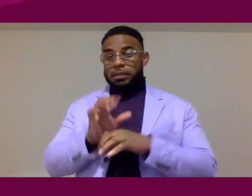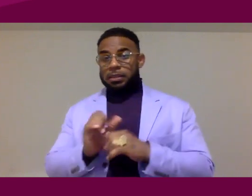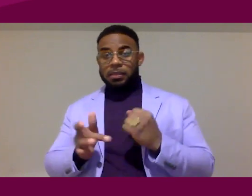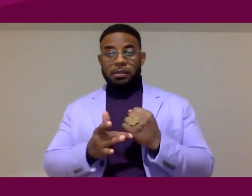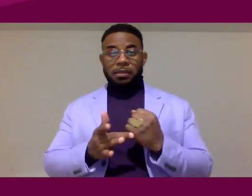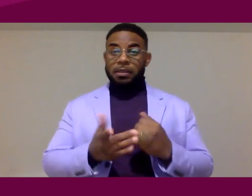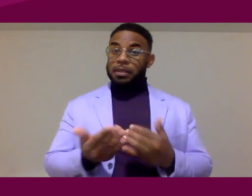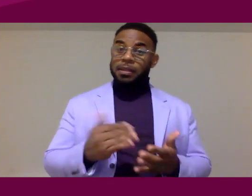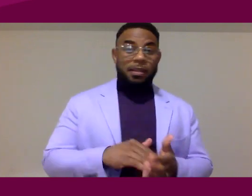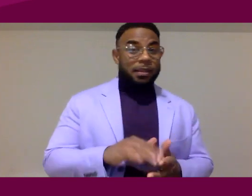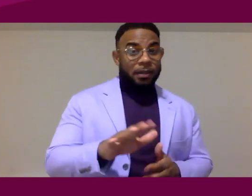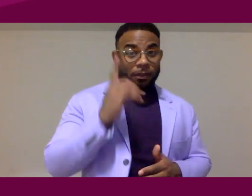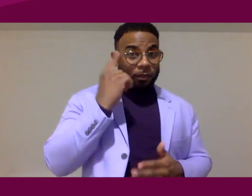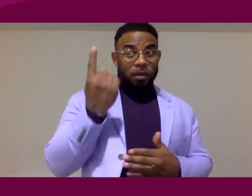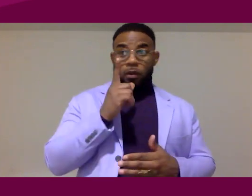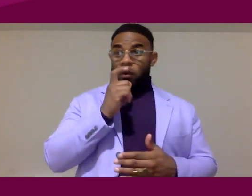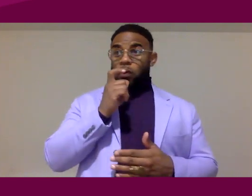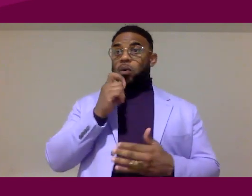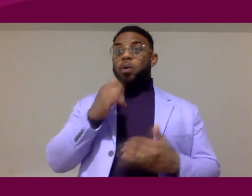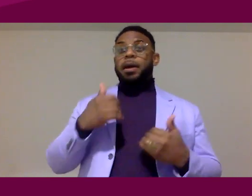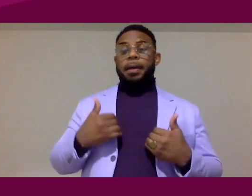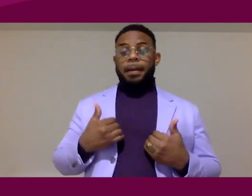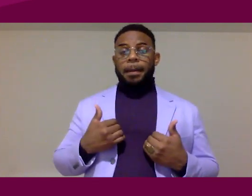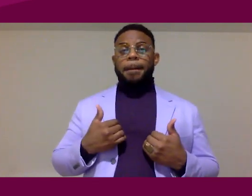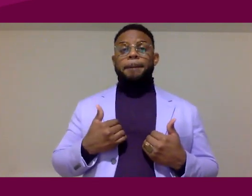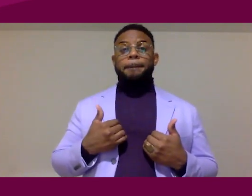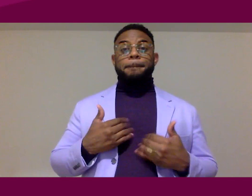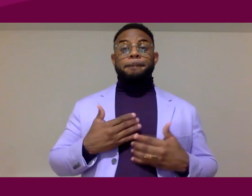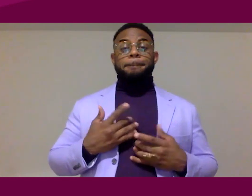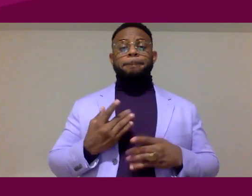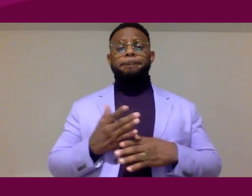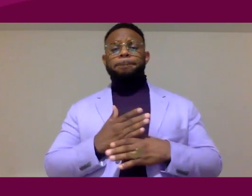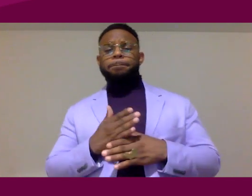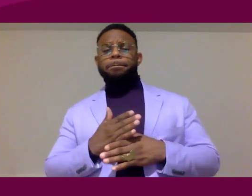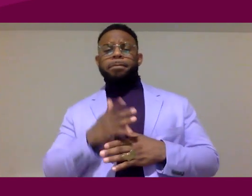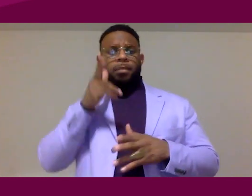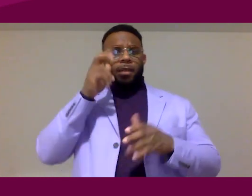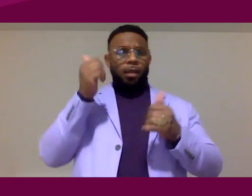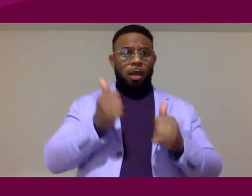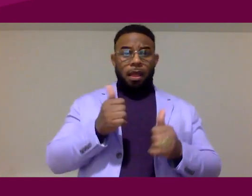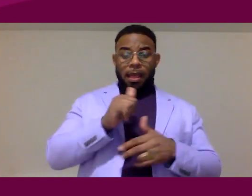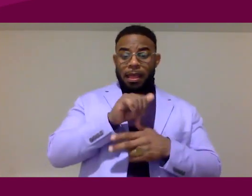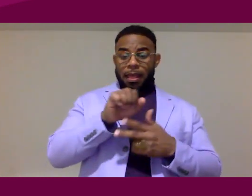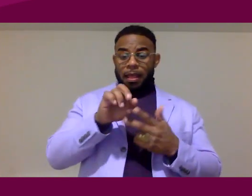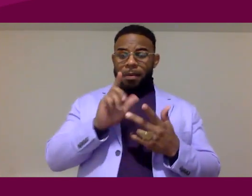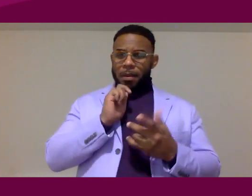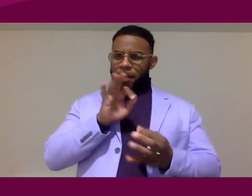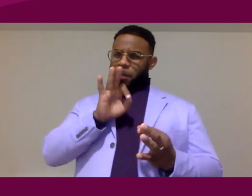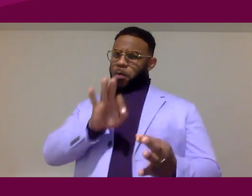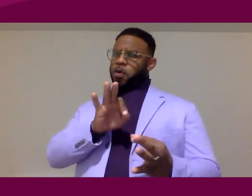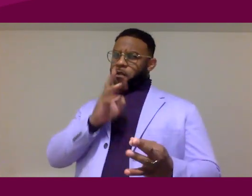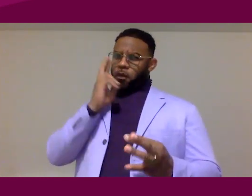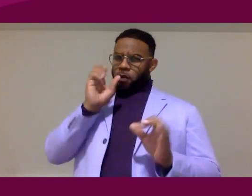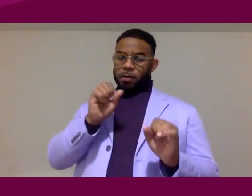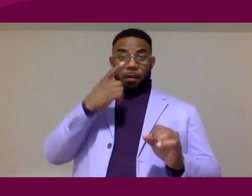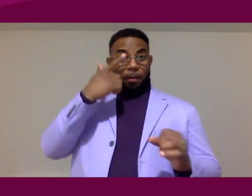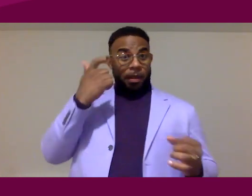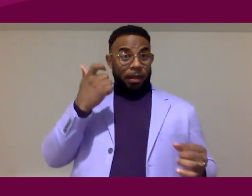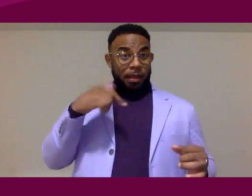Again, for someone who has moderate hearing loss, ASR might be perfectly reasonable because